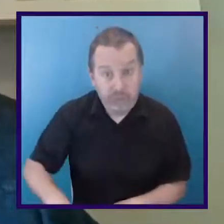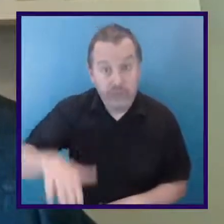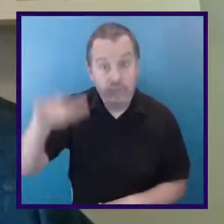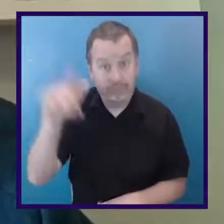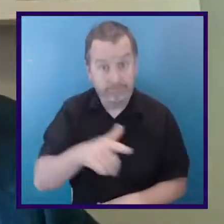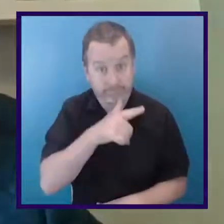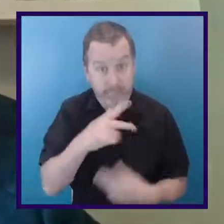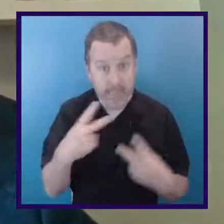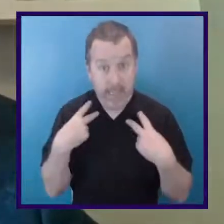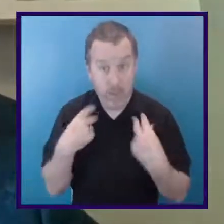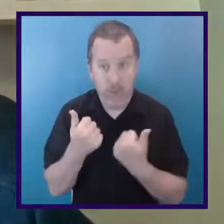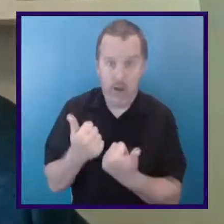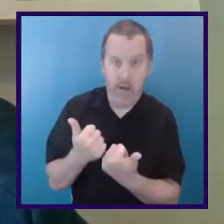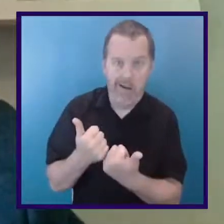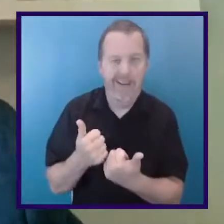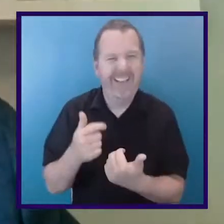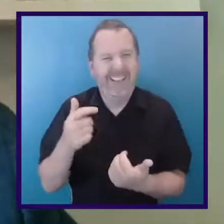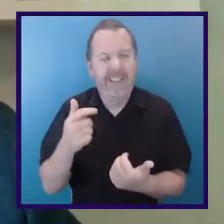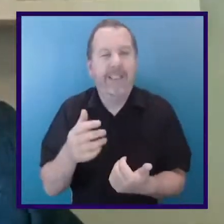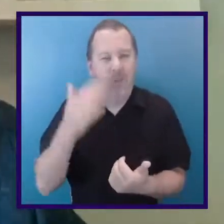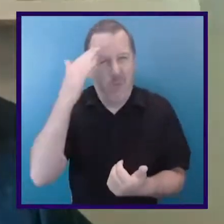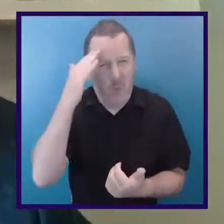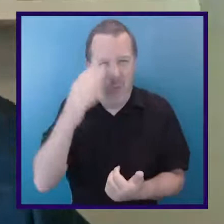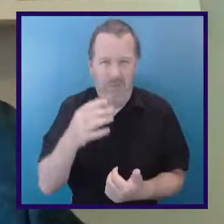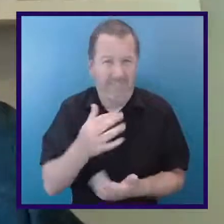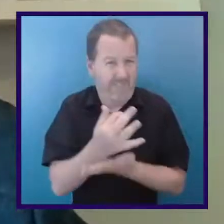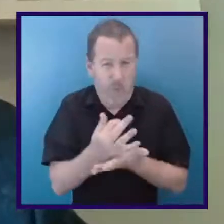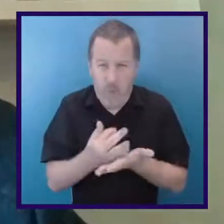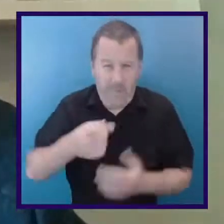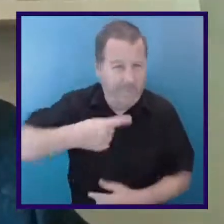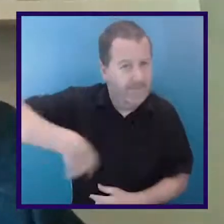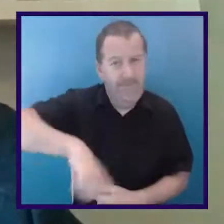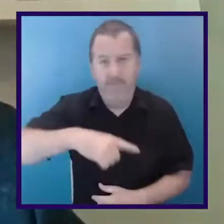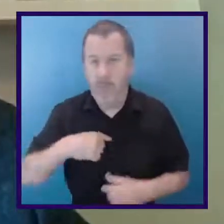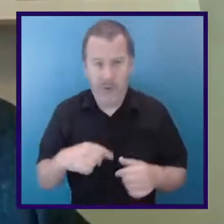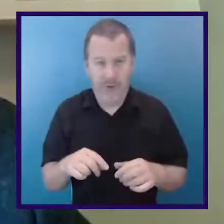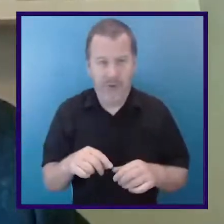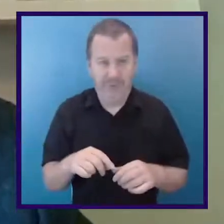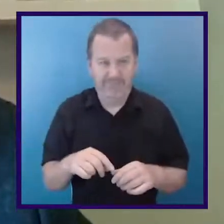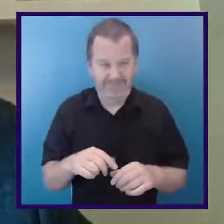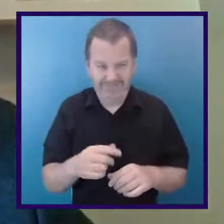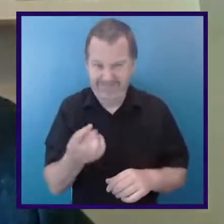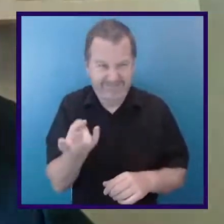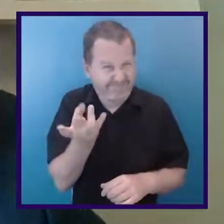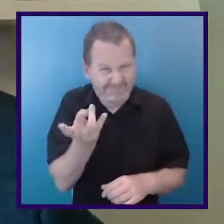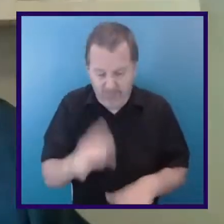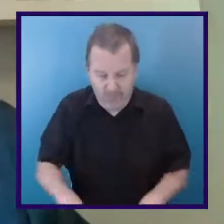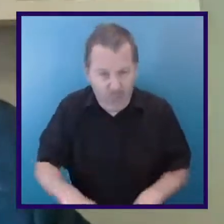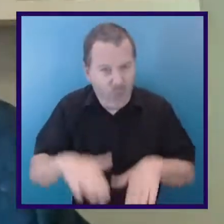a native speaker, which with best one in the world, none of us who speak languages from Northern Ireland are able to replicate, fully.